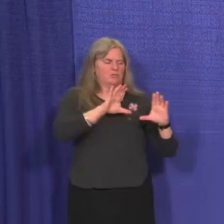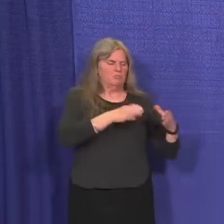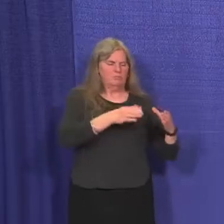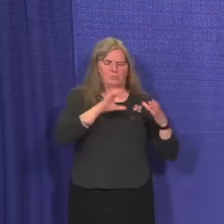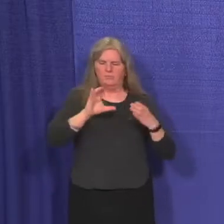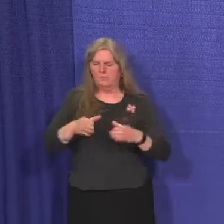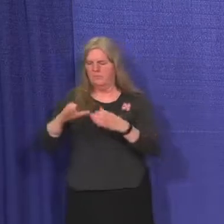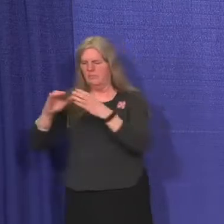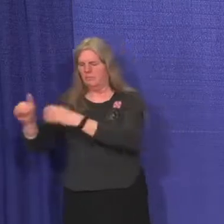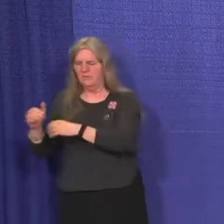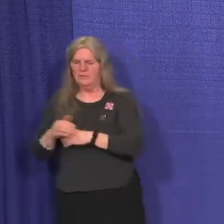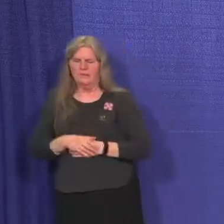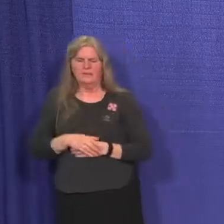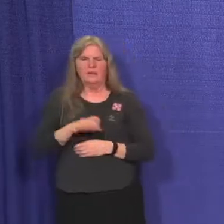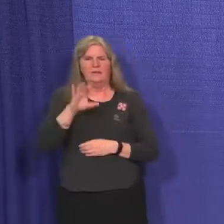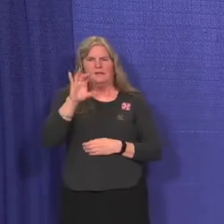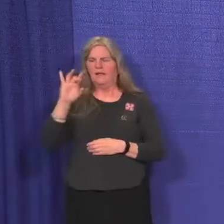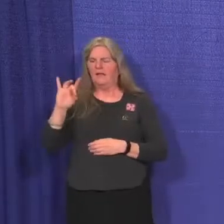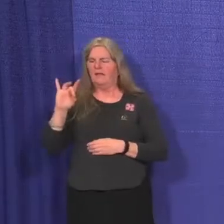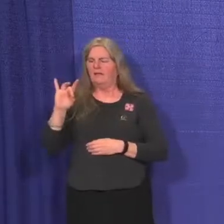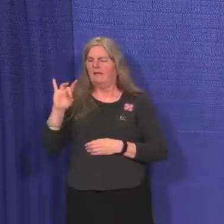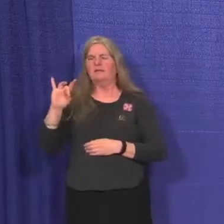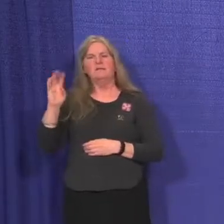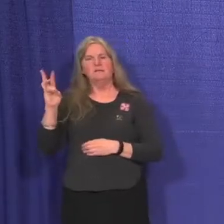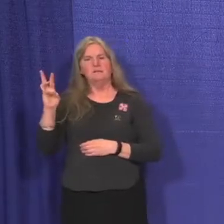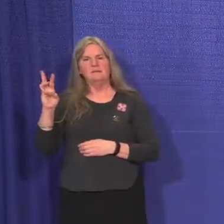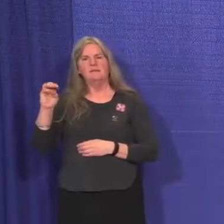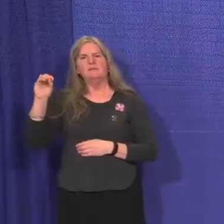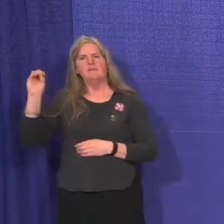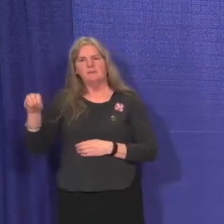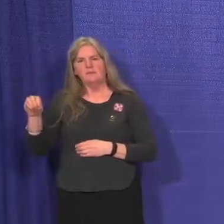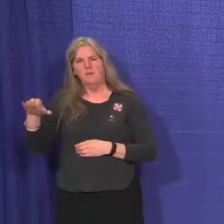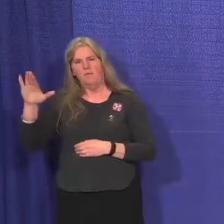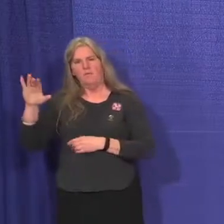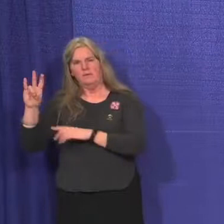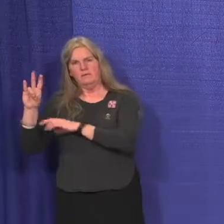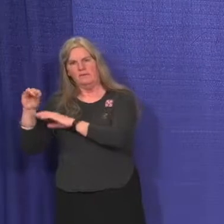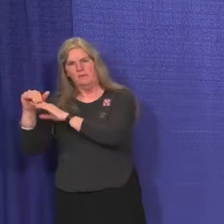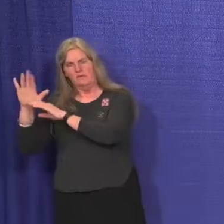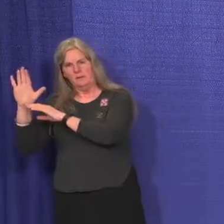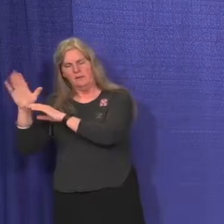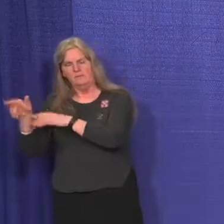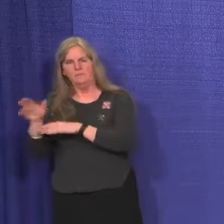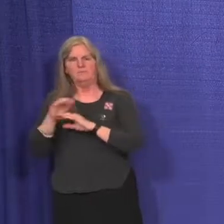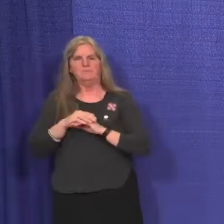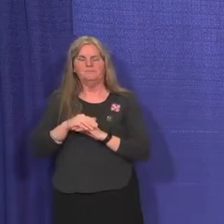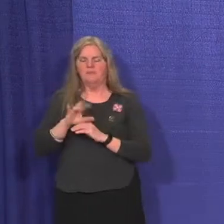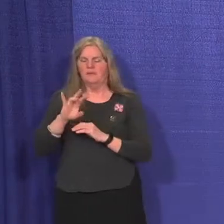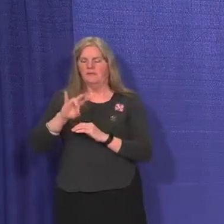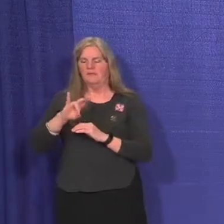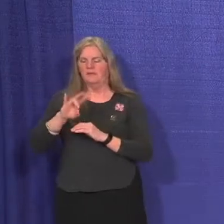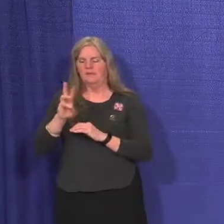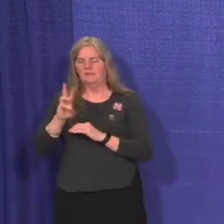75 percent uptake amongst our eligible population was our first goal and we are close but